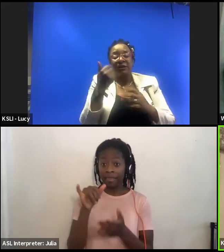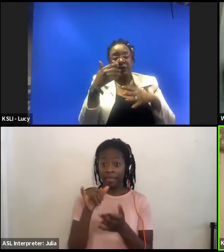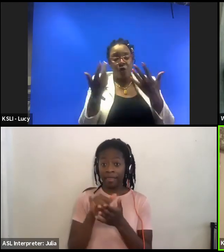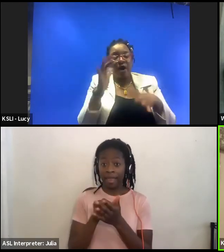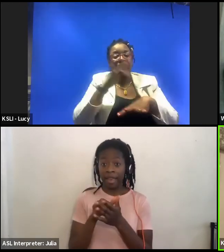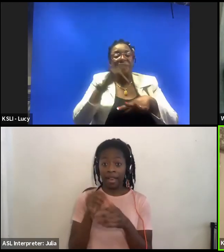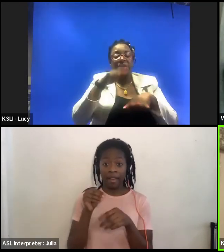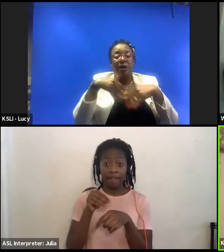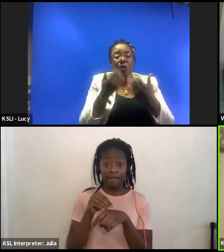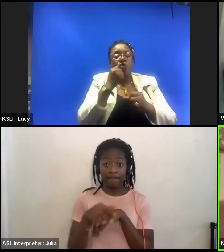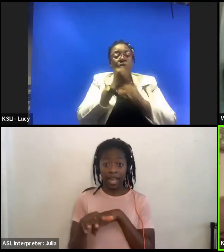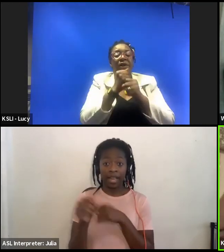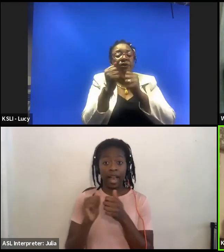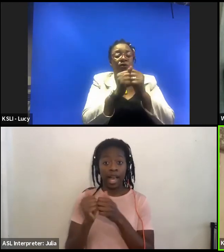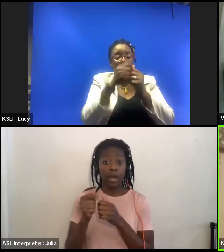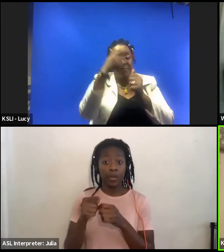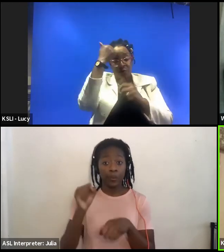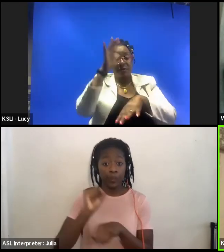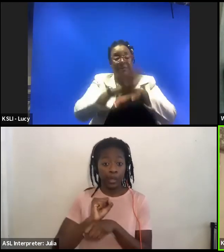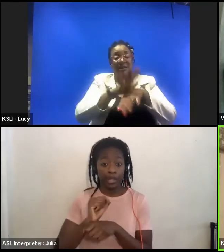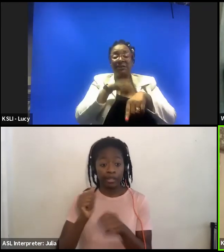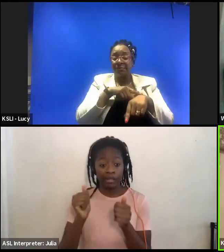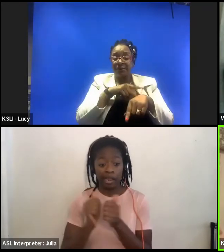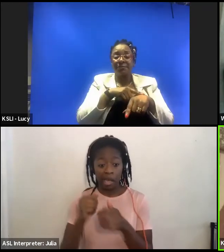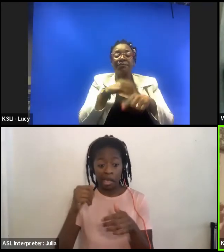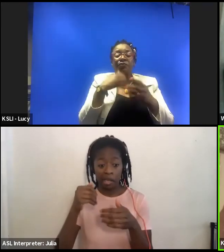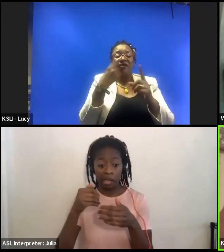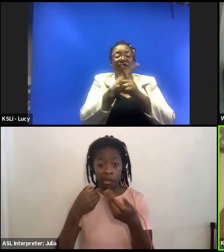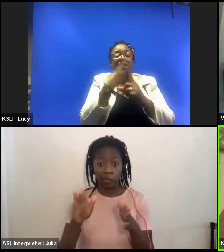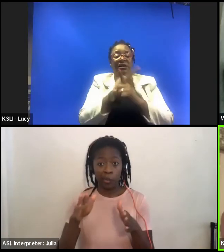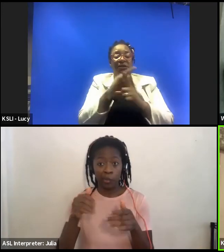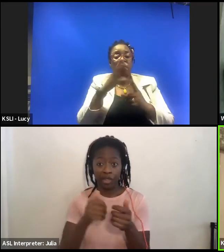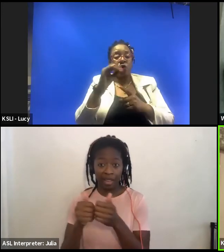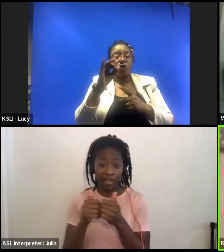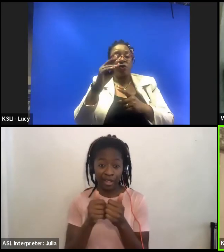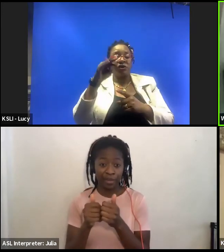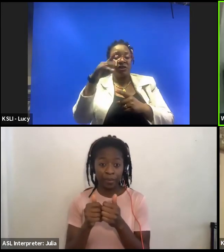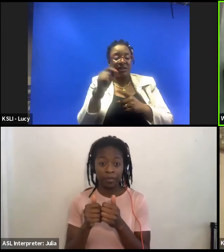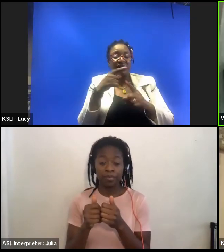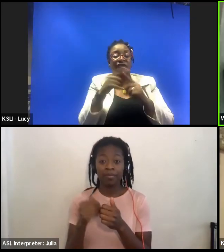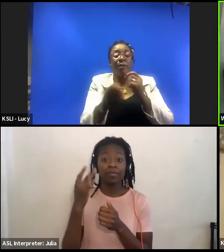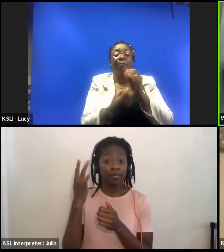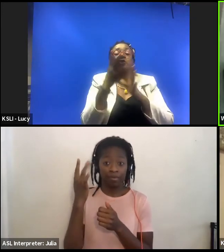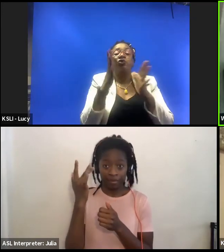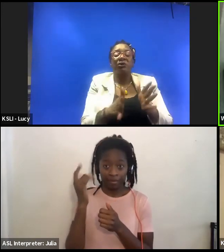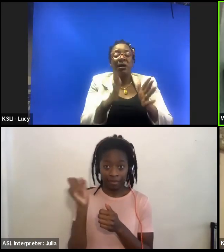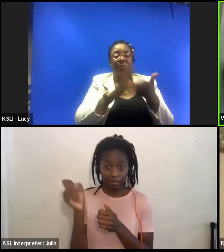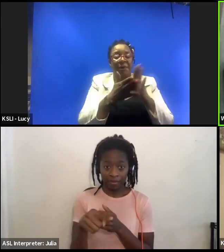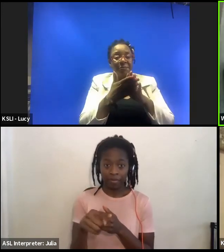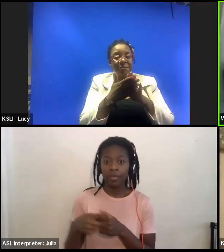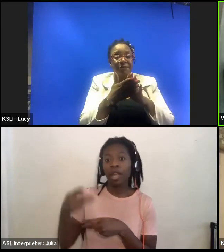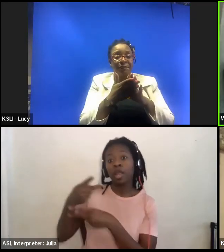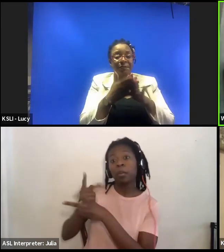'Cause oftentimes within various contexts the producer becomes the decision maker logistically